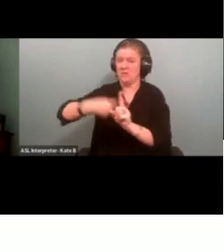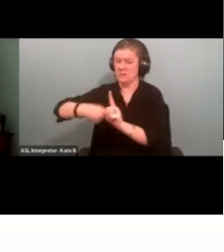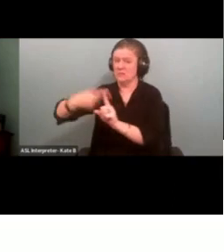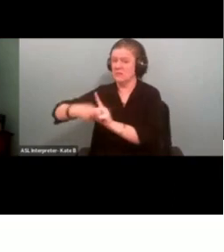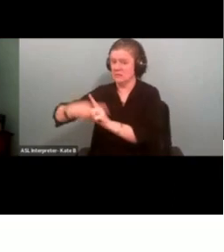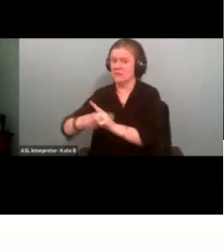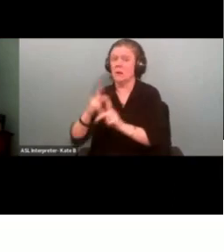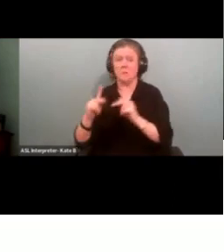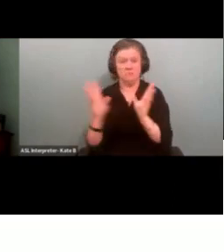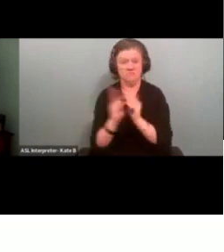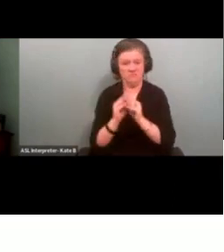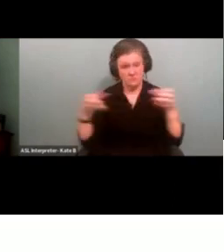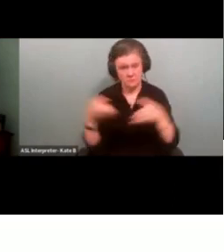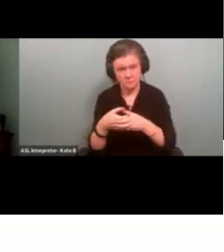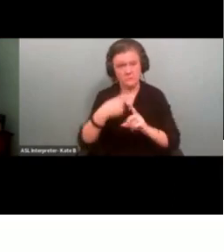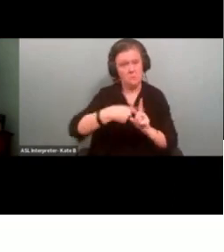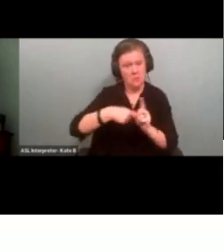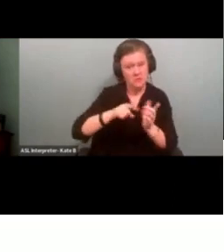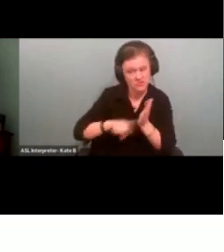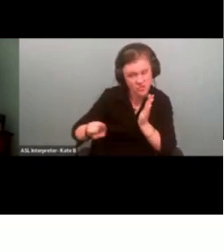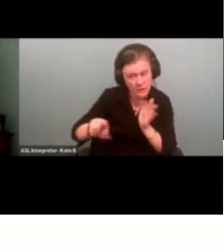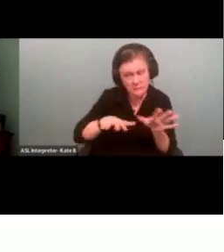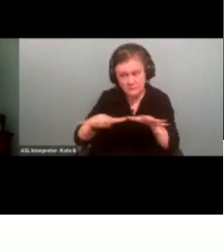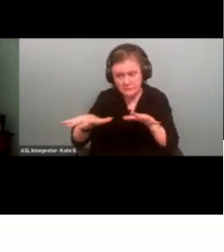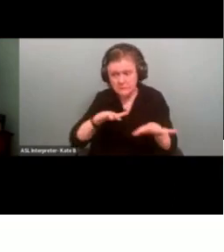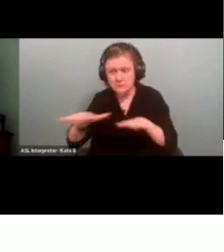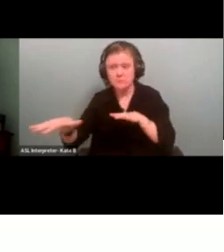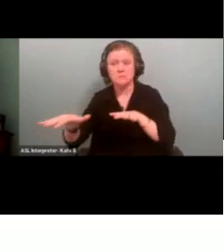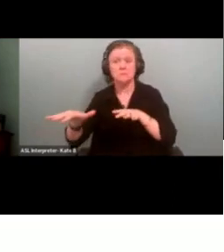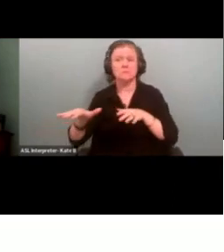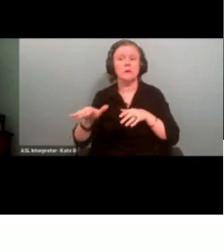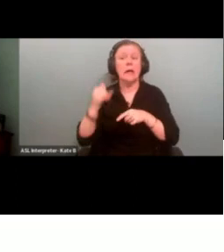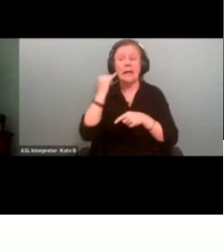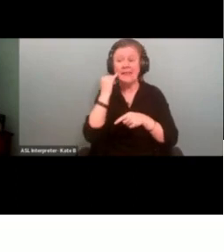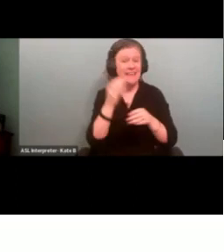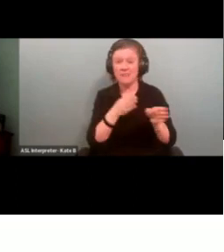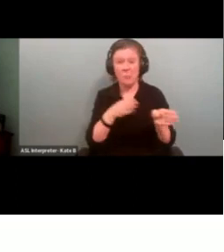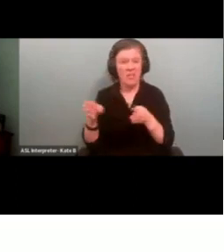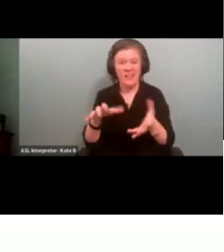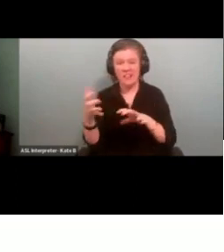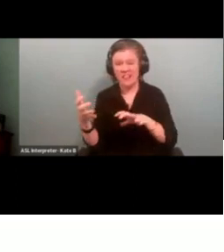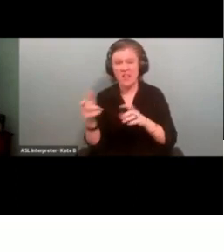coming together to check in, and we're changing the plans. If it's not working, please, please